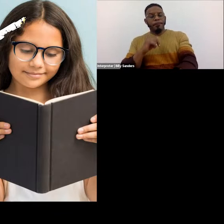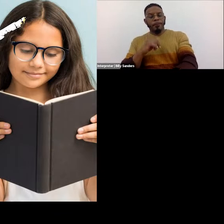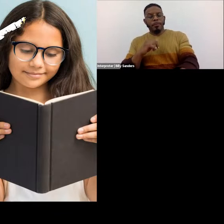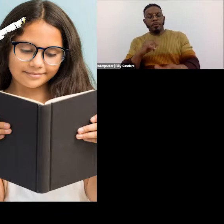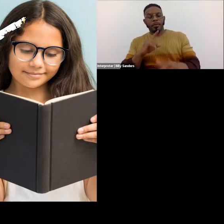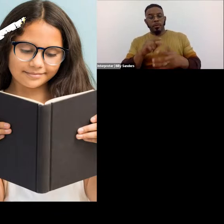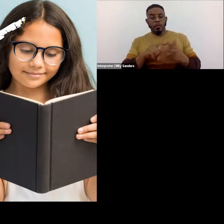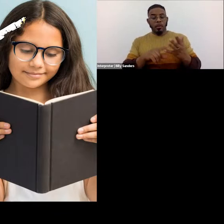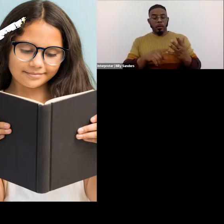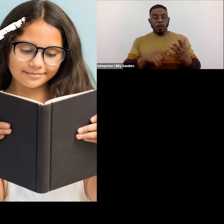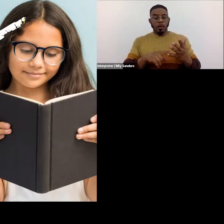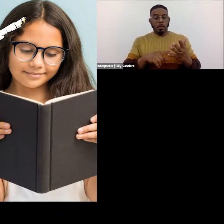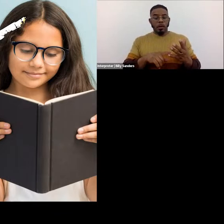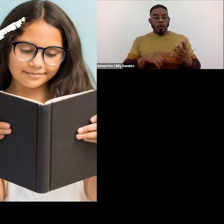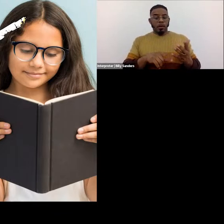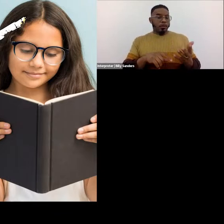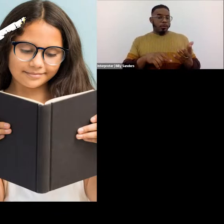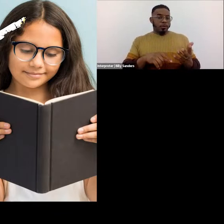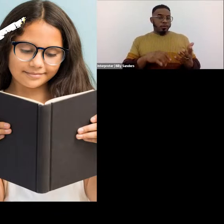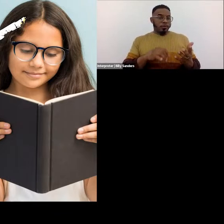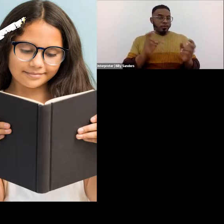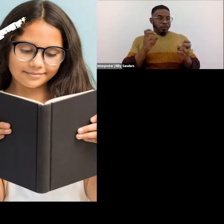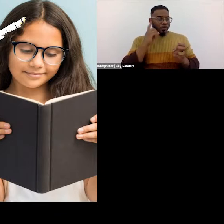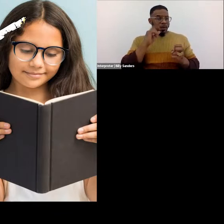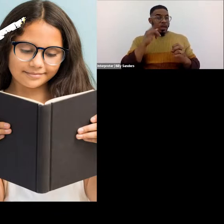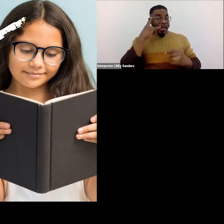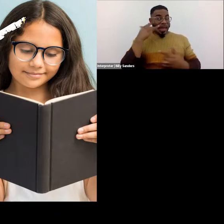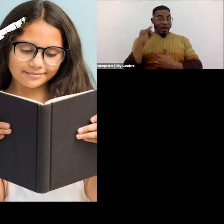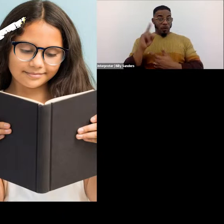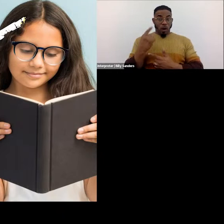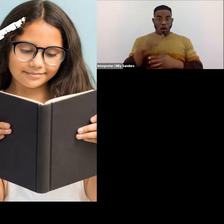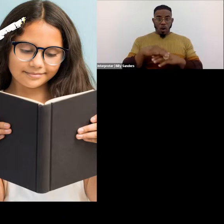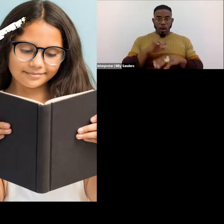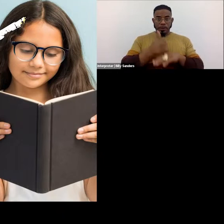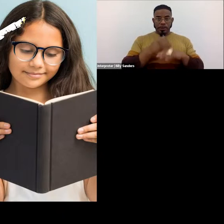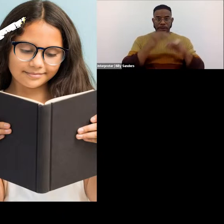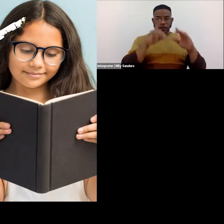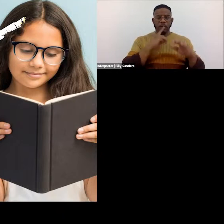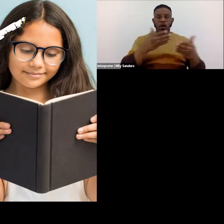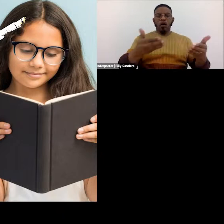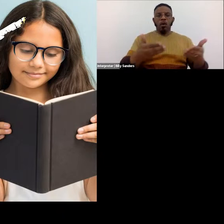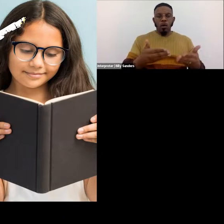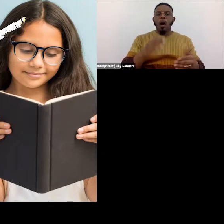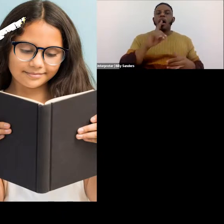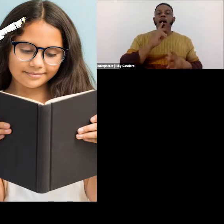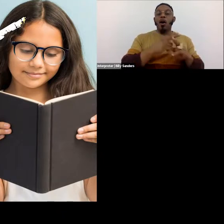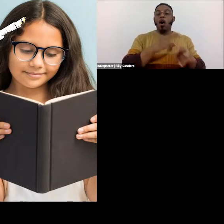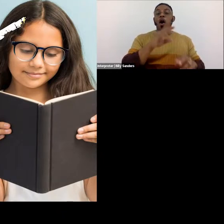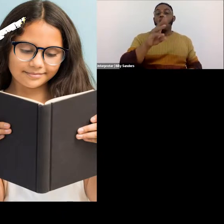whenever issues occur, in California, on set teachers are welfare workers and because of this,